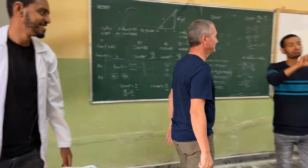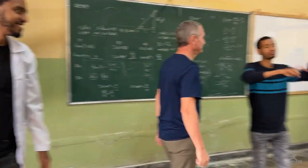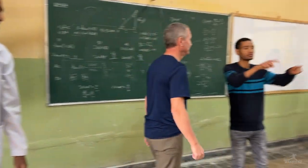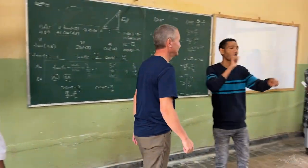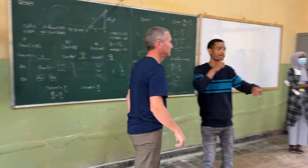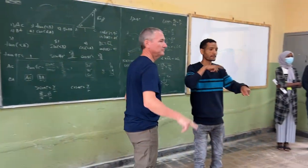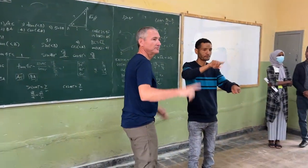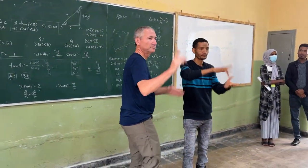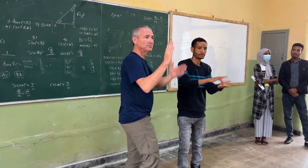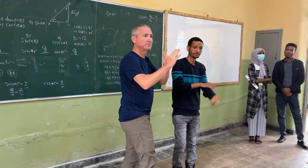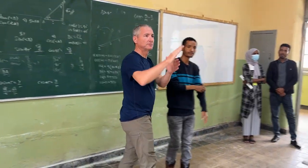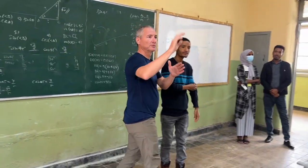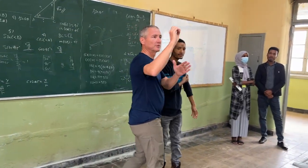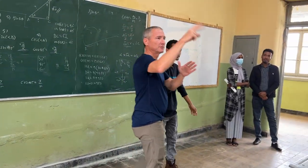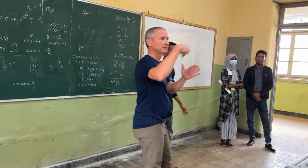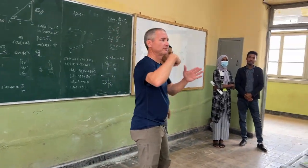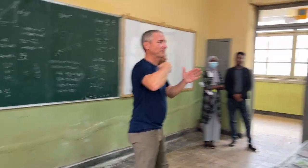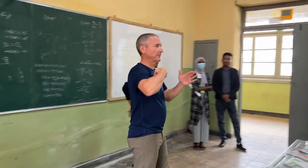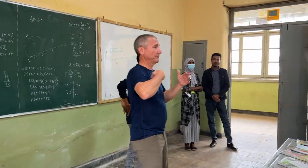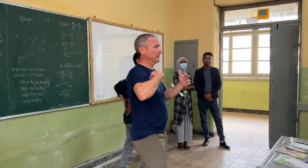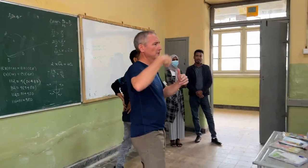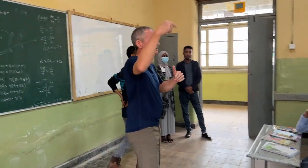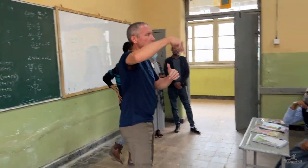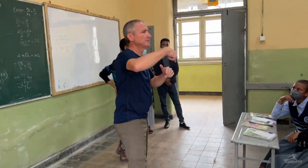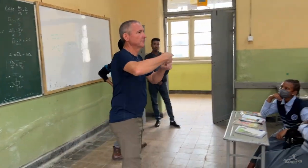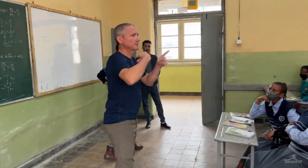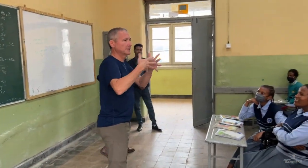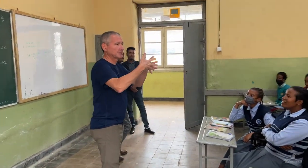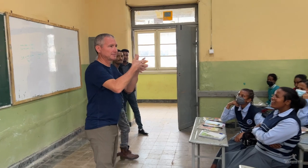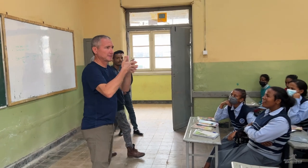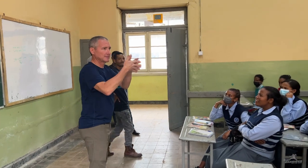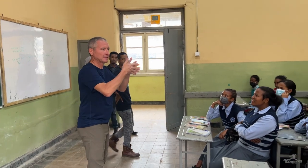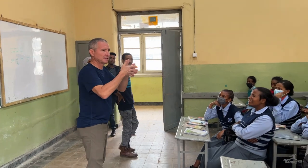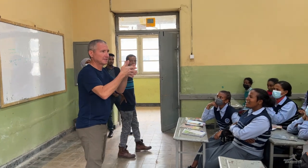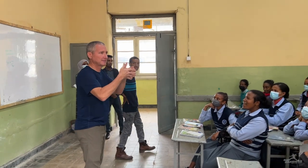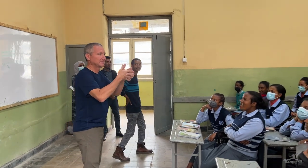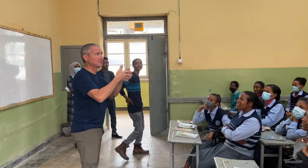You can chat with the students now. OK! I come from the United States.